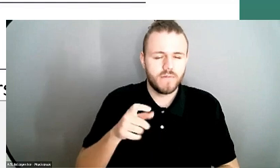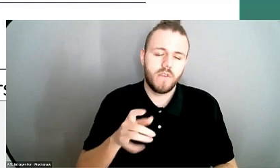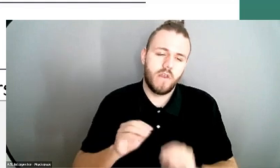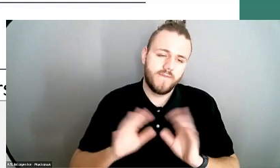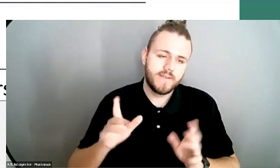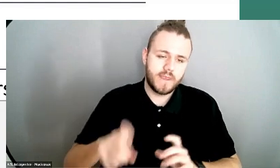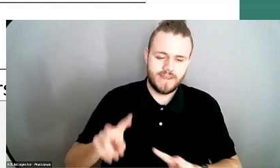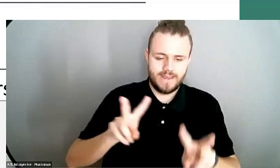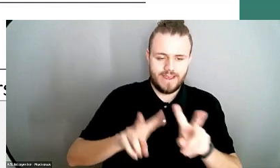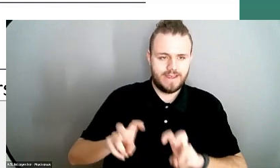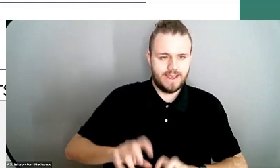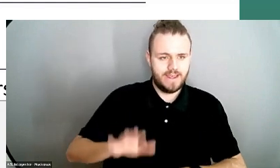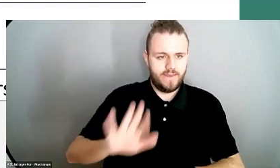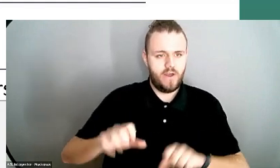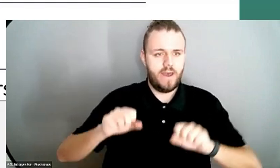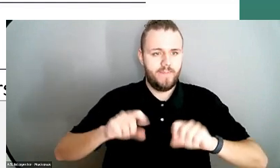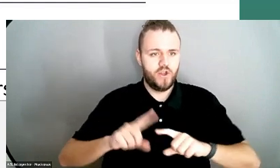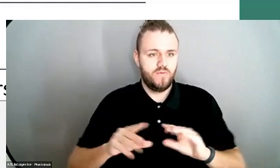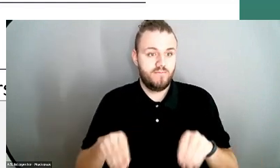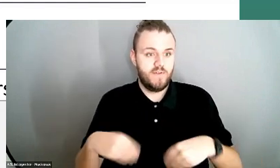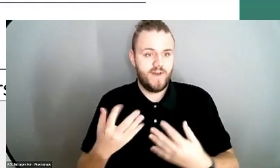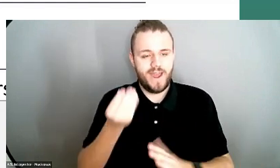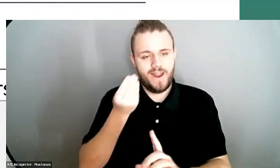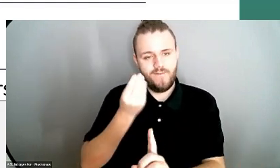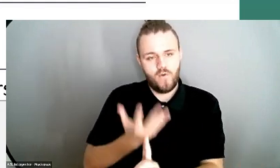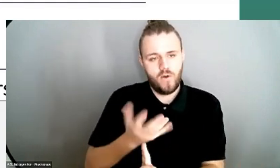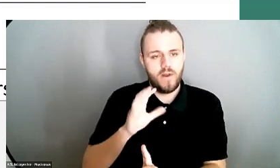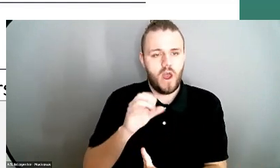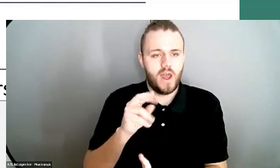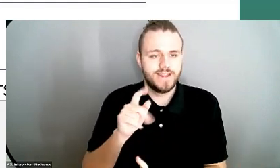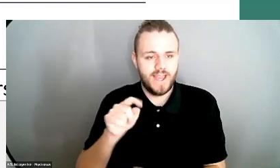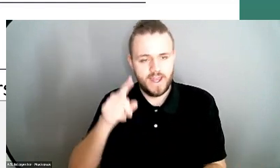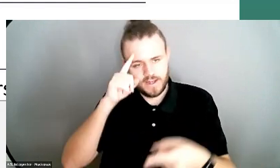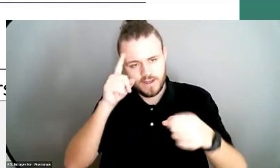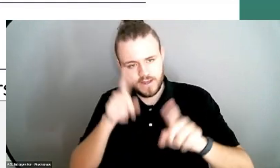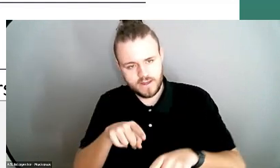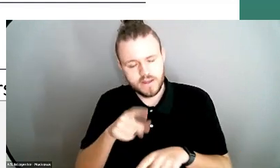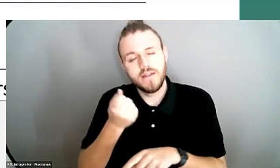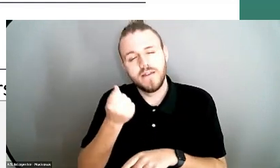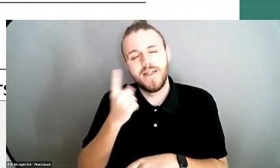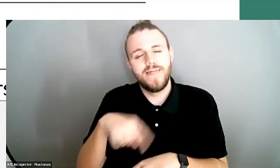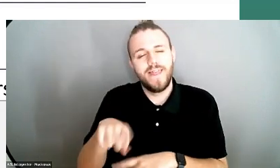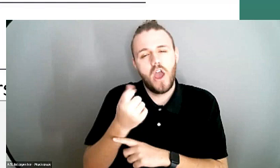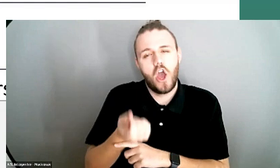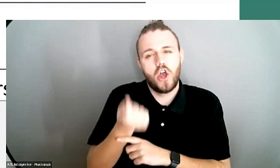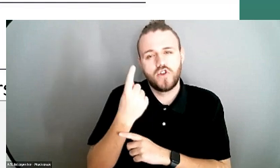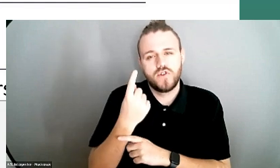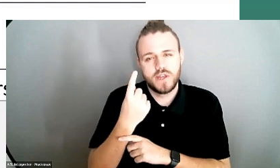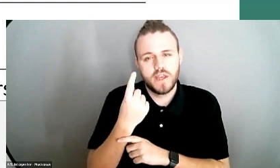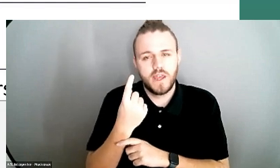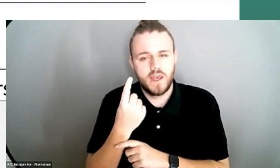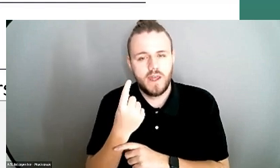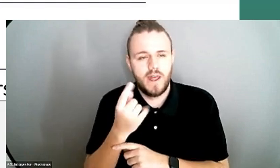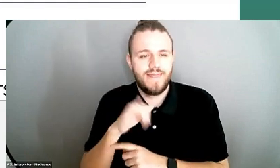their ability to provide informed consent and that they understand the process.